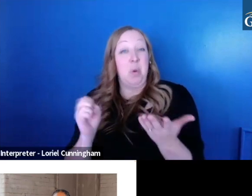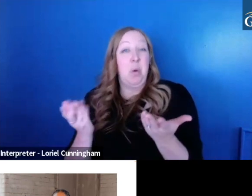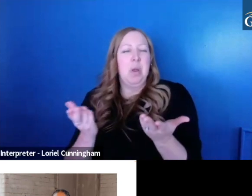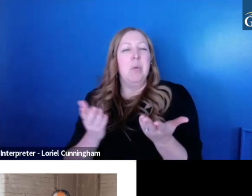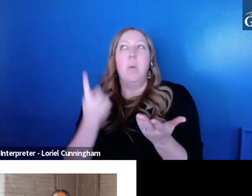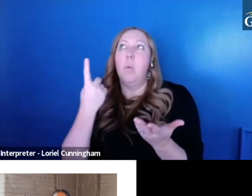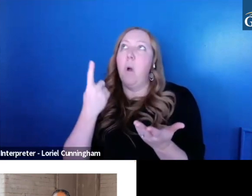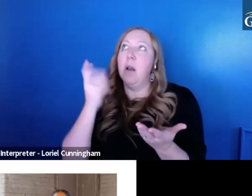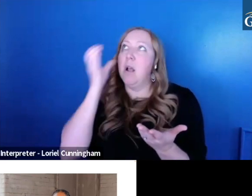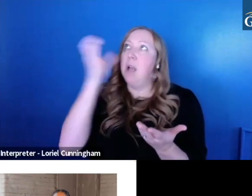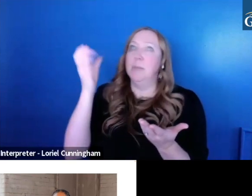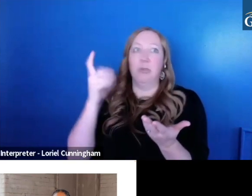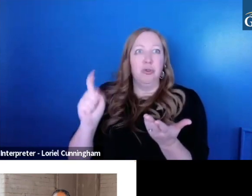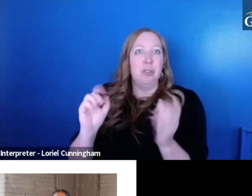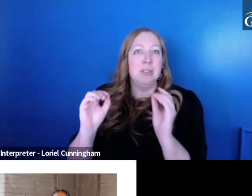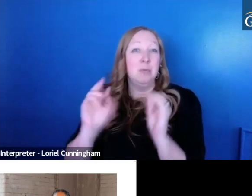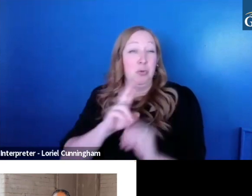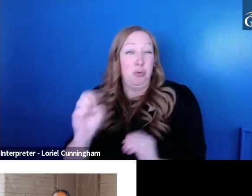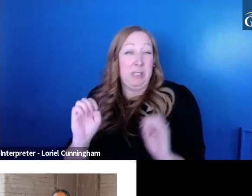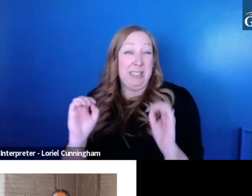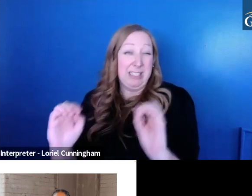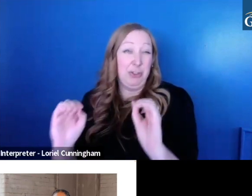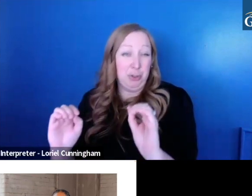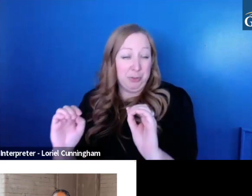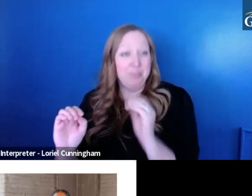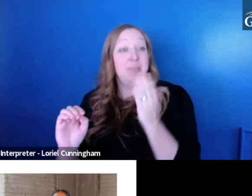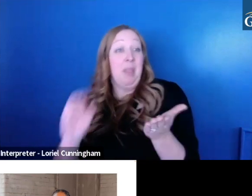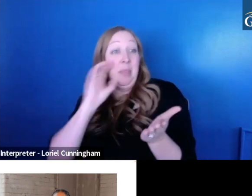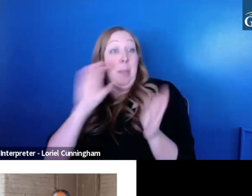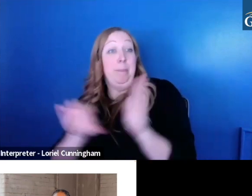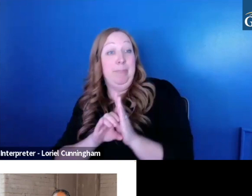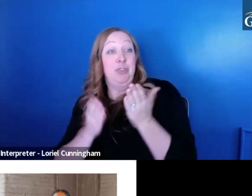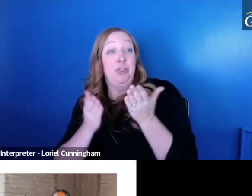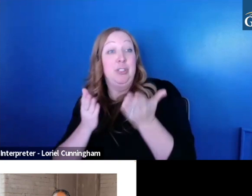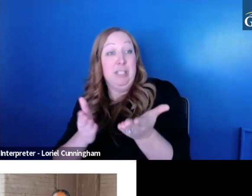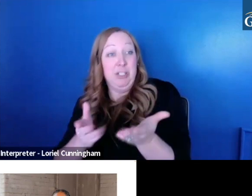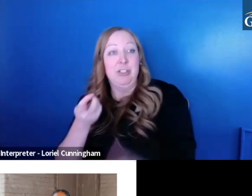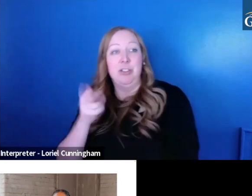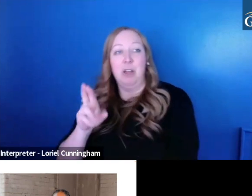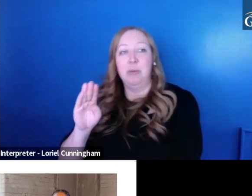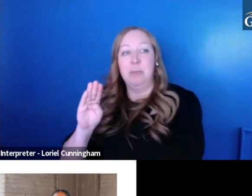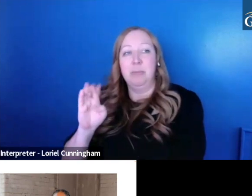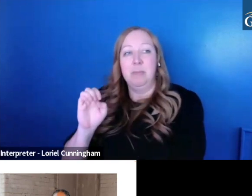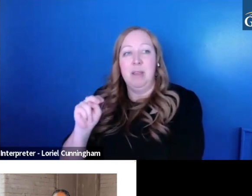picture here you see is Princeton Professor Dr. Ruha Benjamin. Part of what Benjamin gives us to think